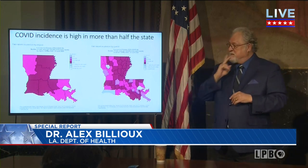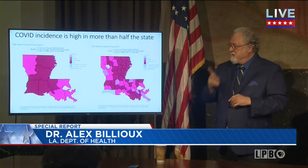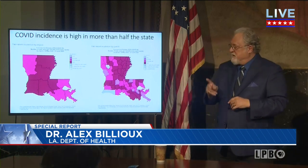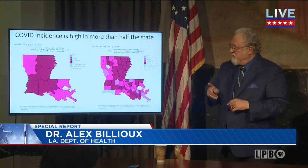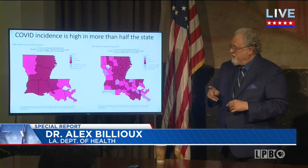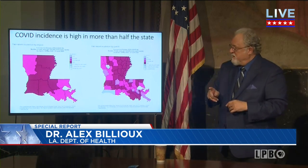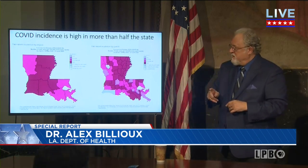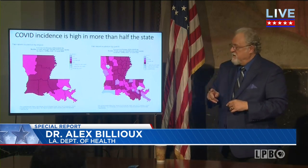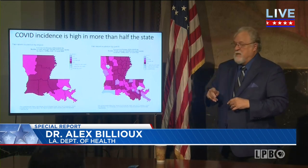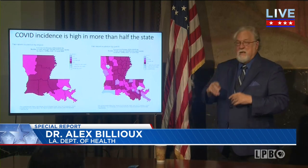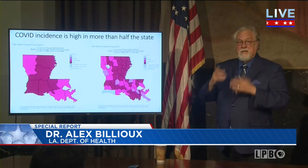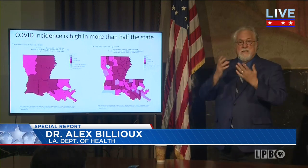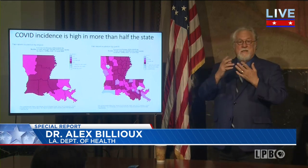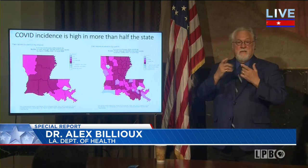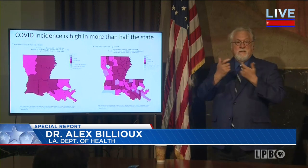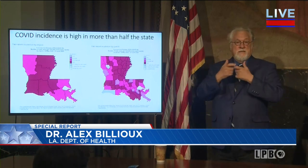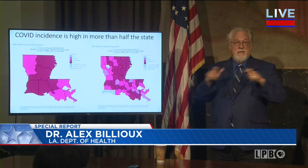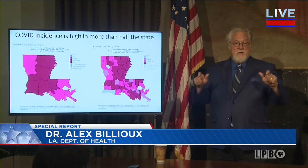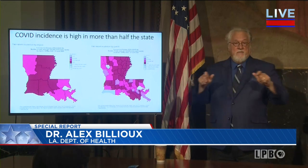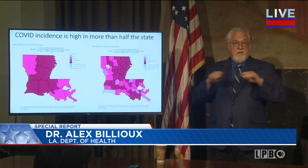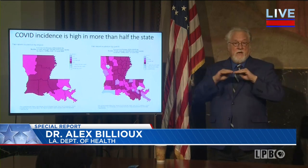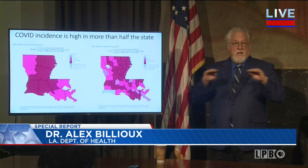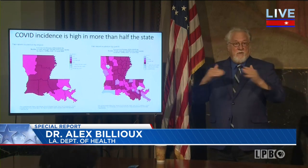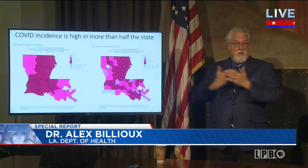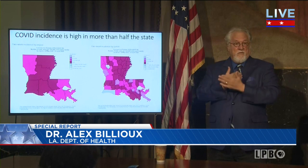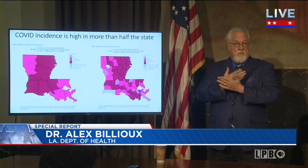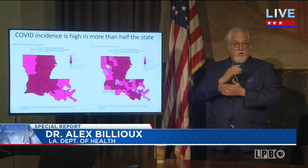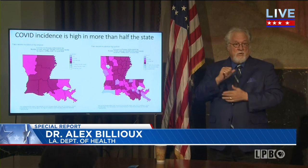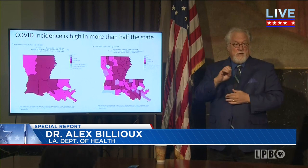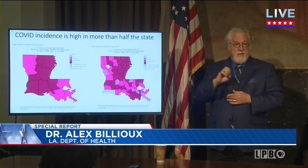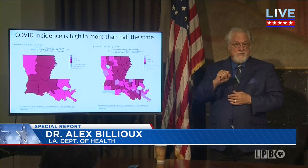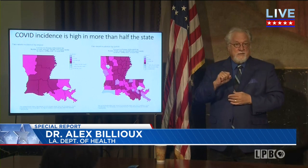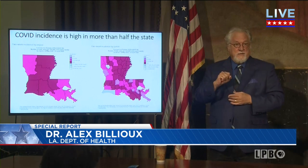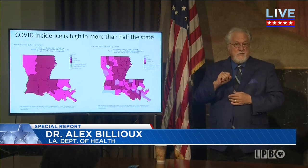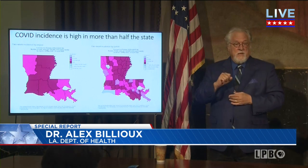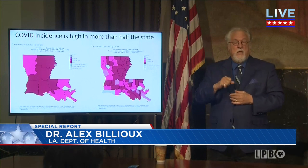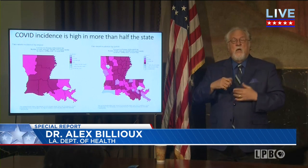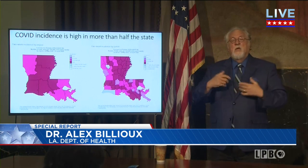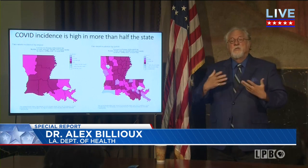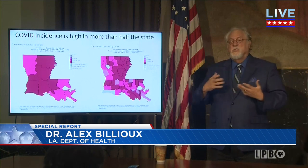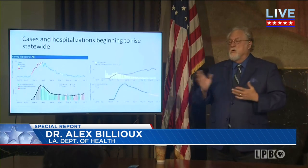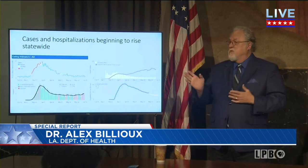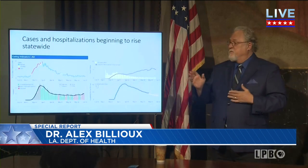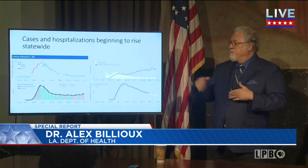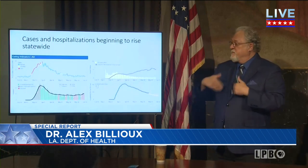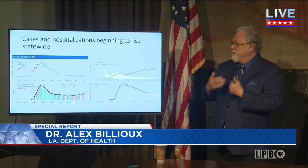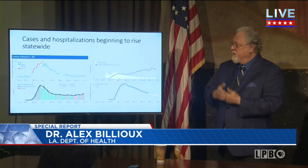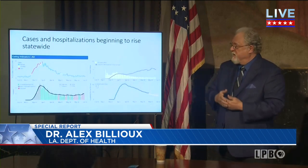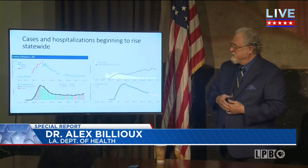WHO HAS NOT YET BEEN INFECTED. IF WHY LOOK TO THE PARISH LEVEL